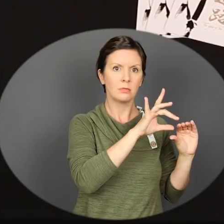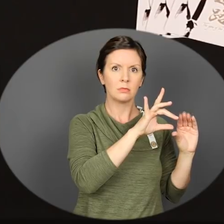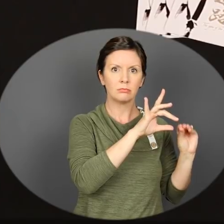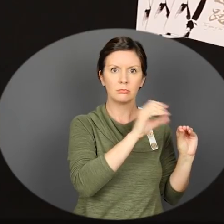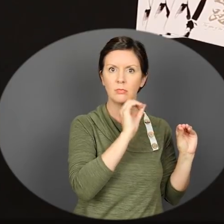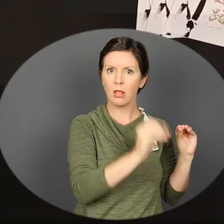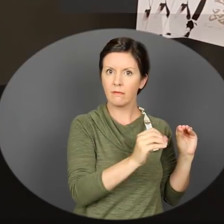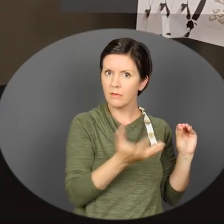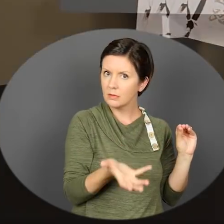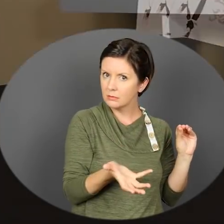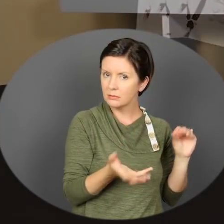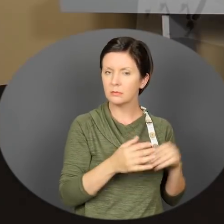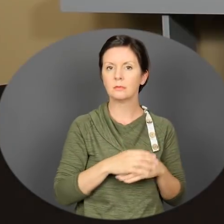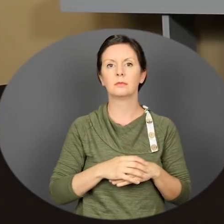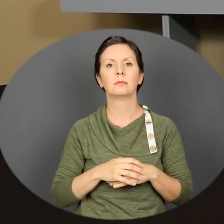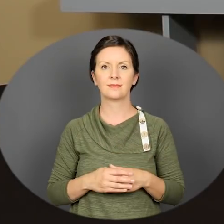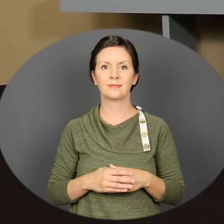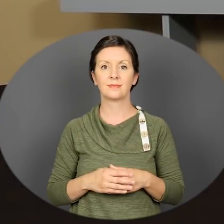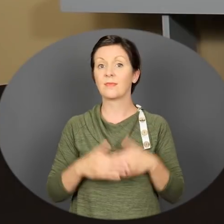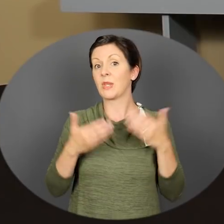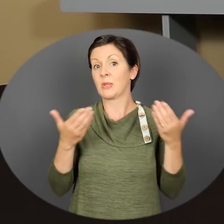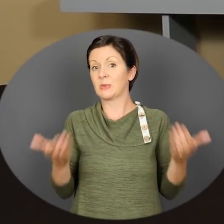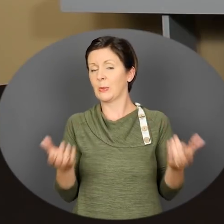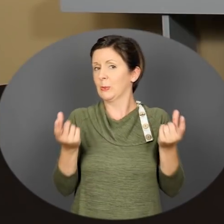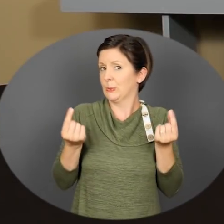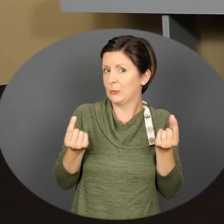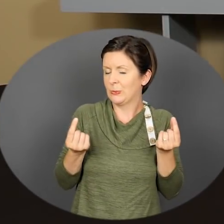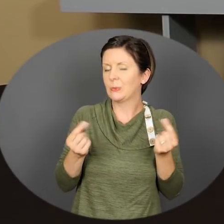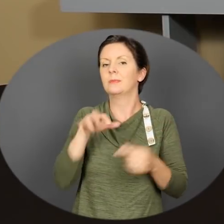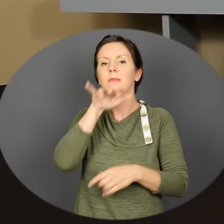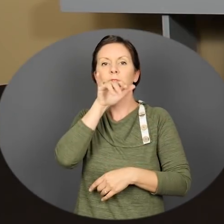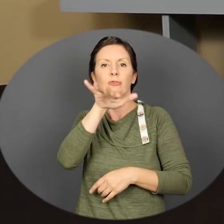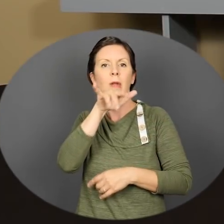and there’s none left. So this means that I take the dragon tile and place it face up